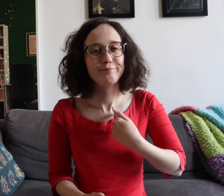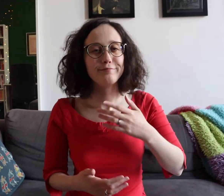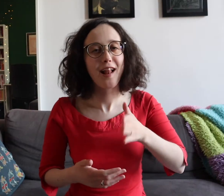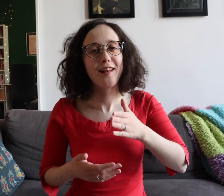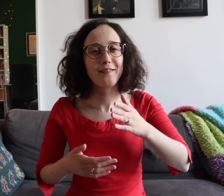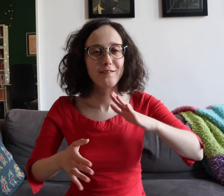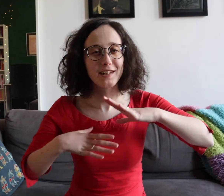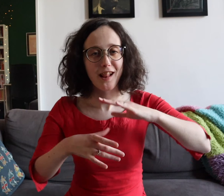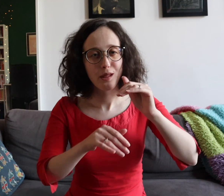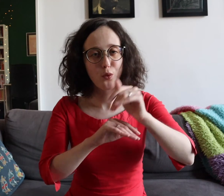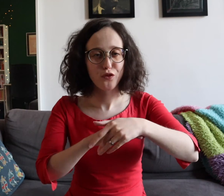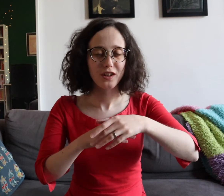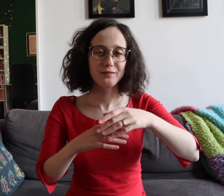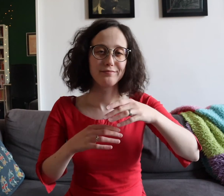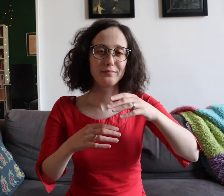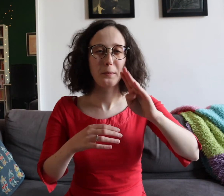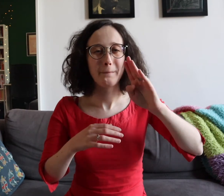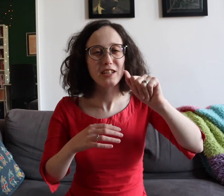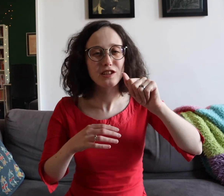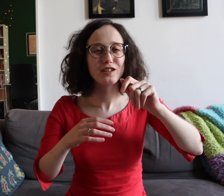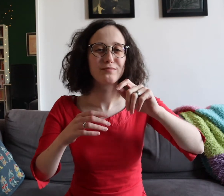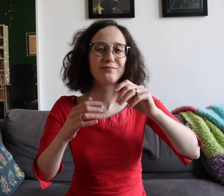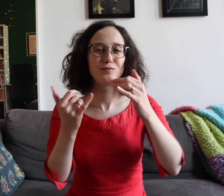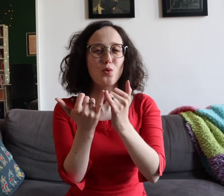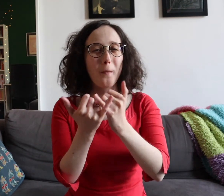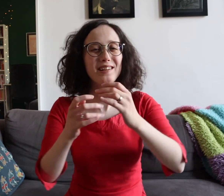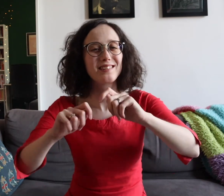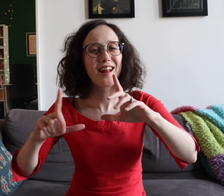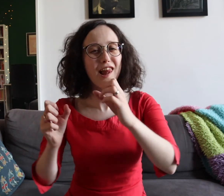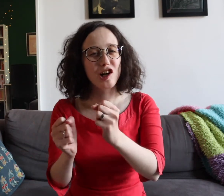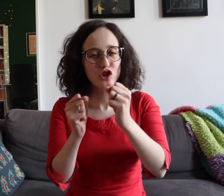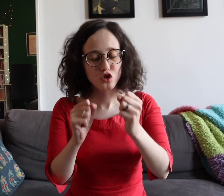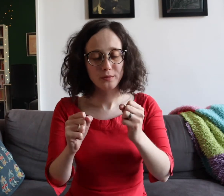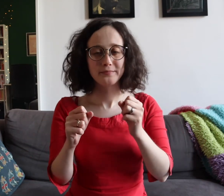I've already spoken about the bachelor in Applied Linguistics.